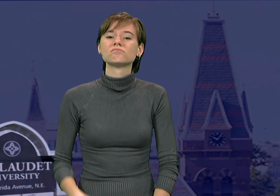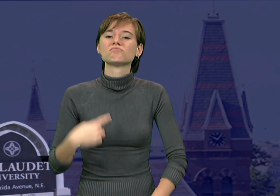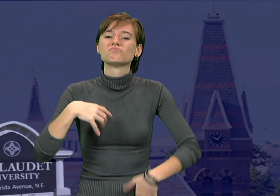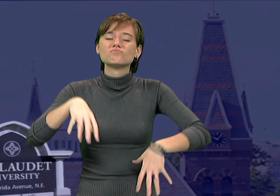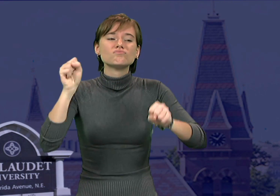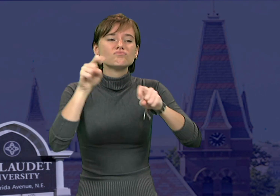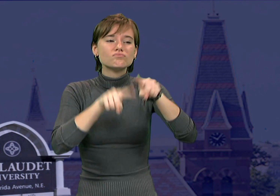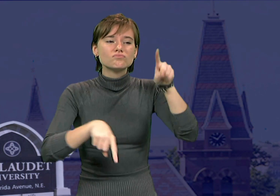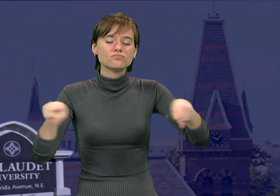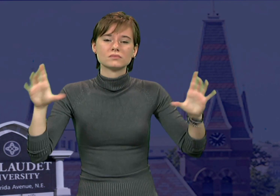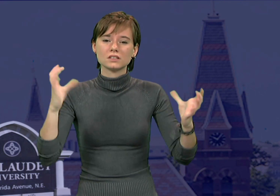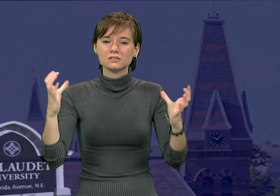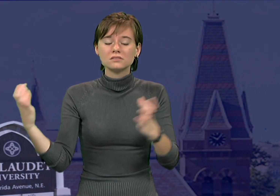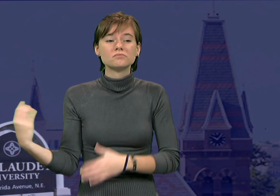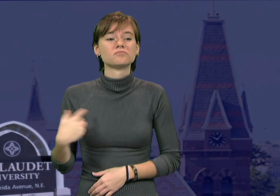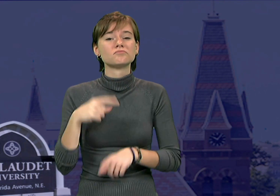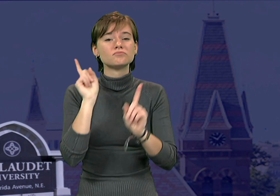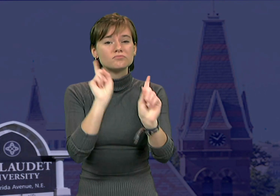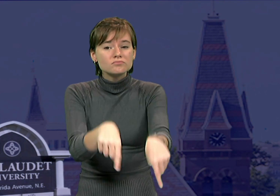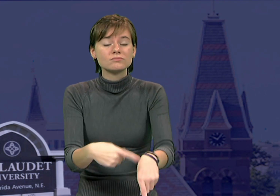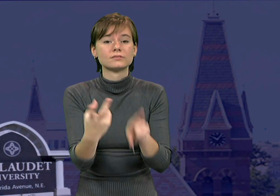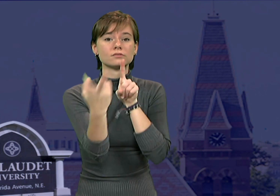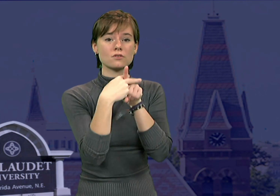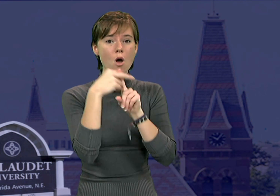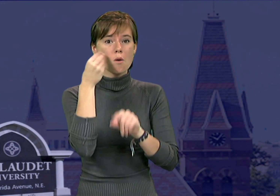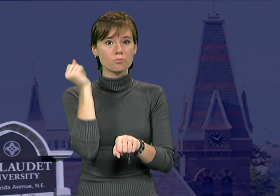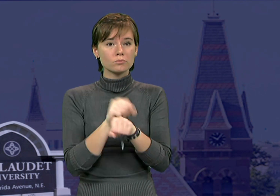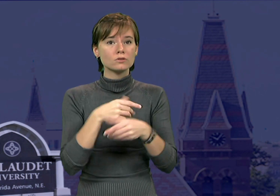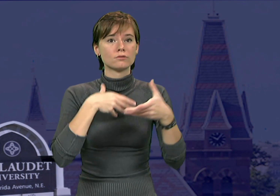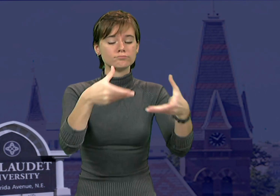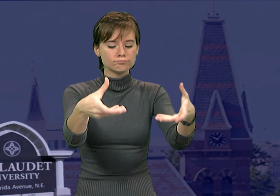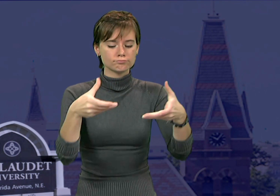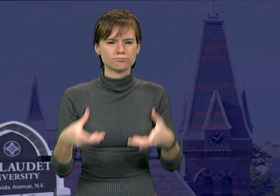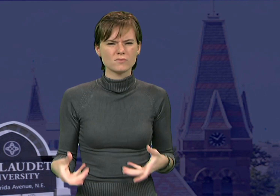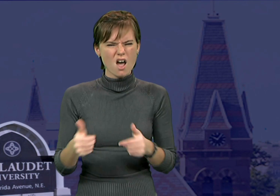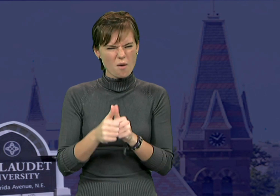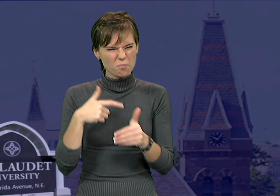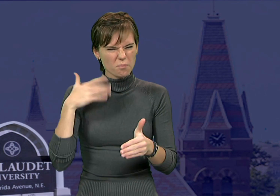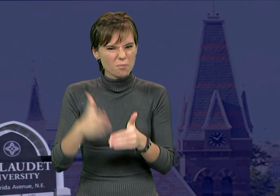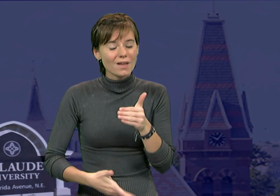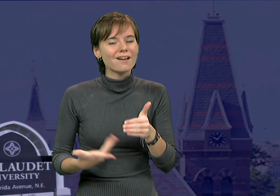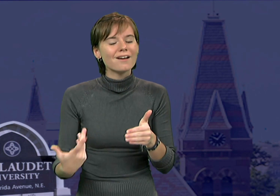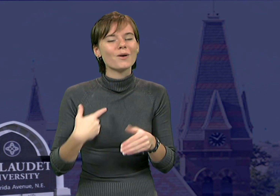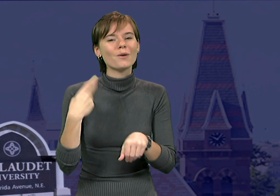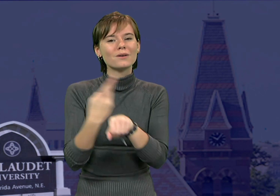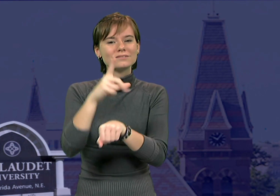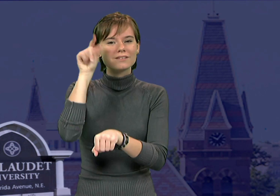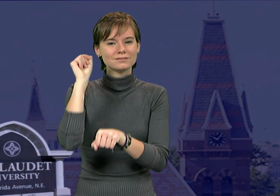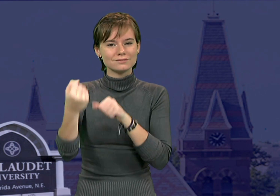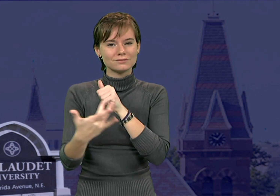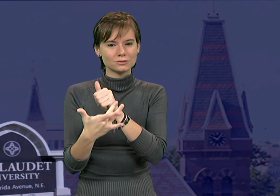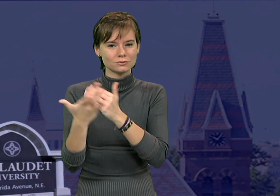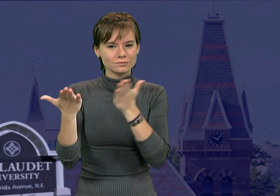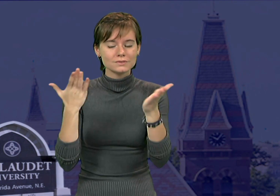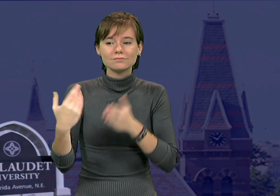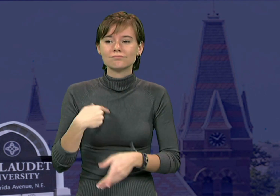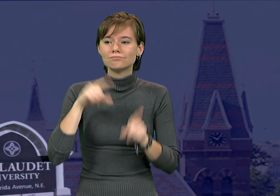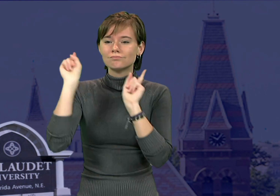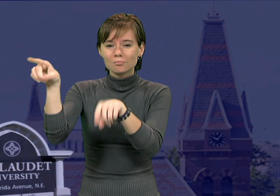I take different classes and when I go to class and they assign me homework, how do I complete the homework assignment? I use Gallaudet's technology services,